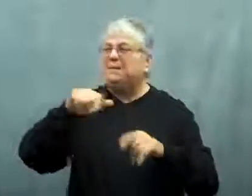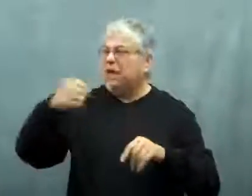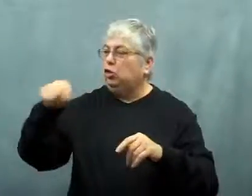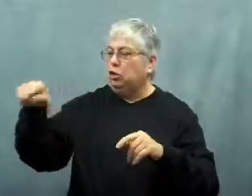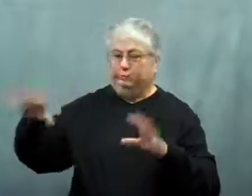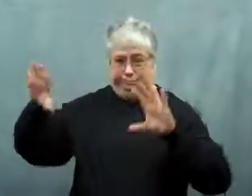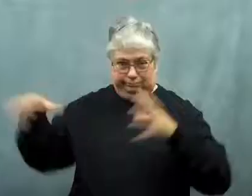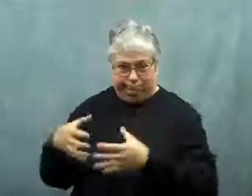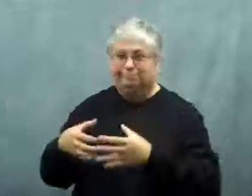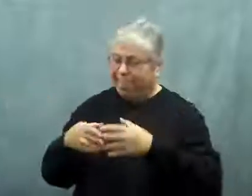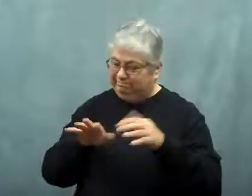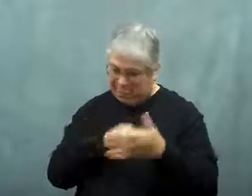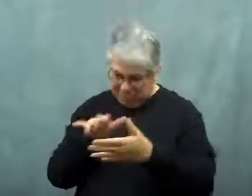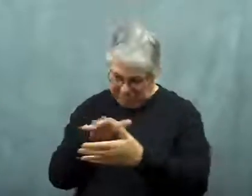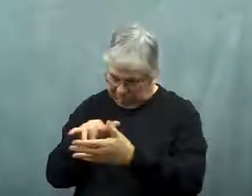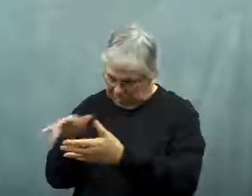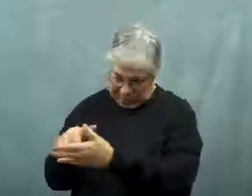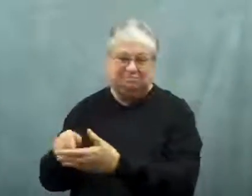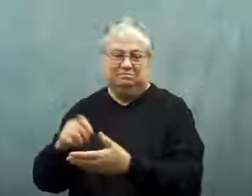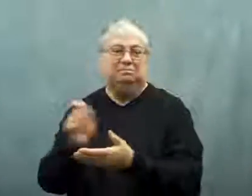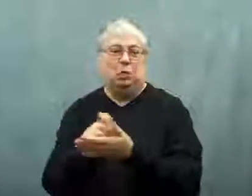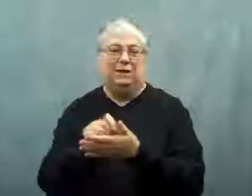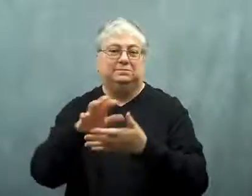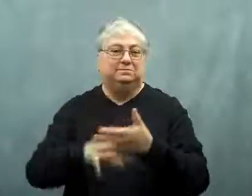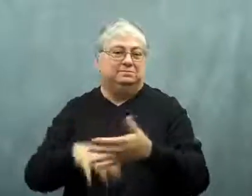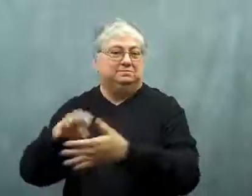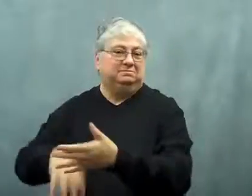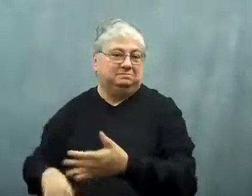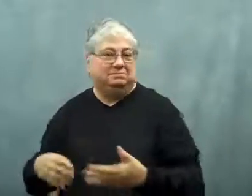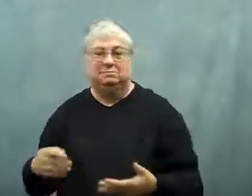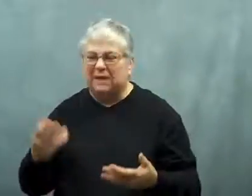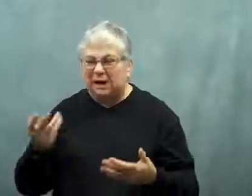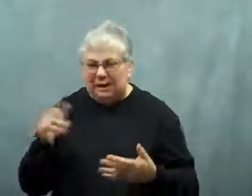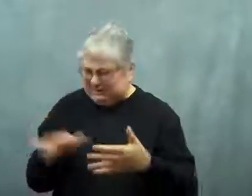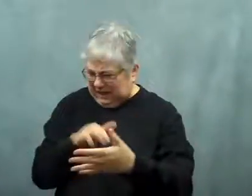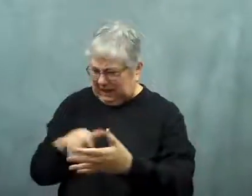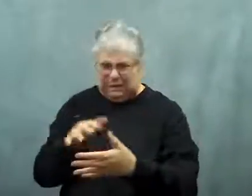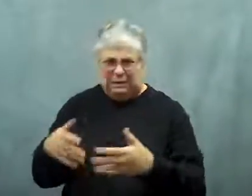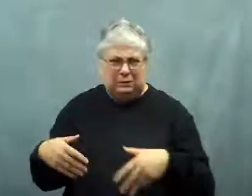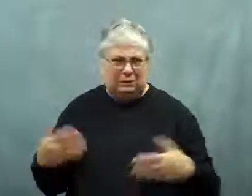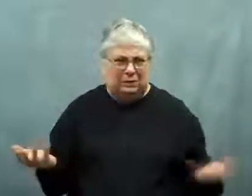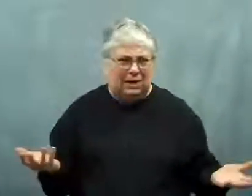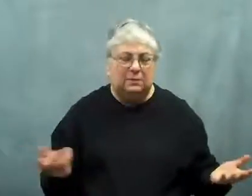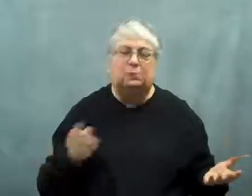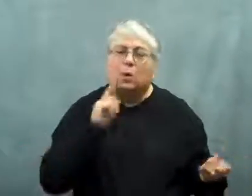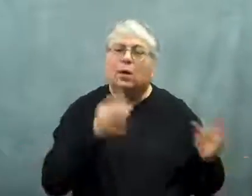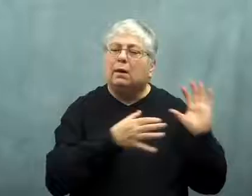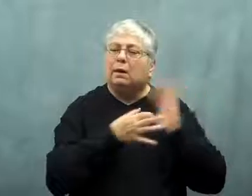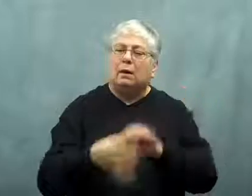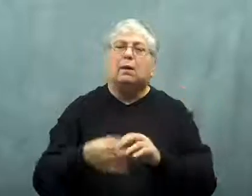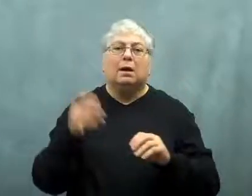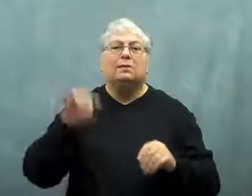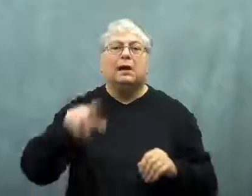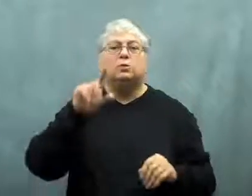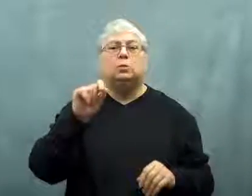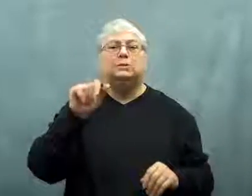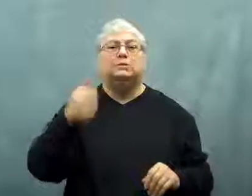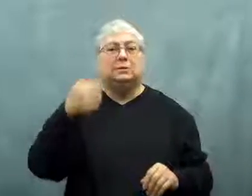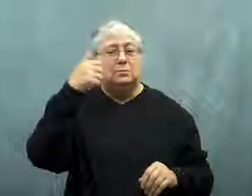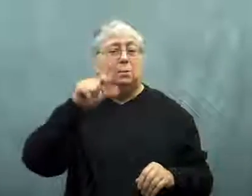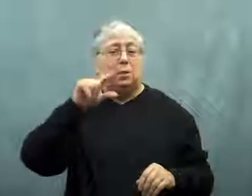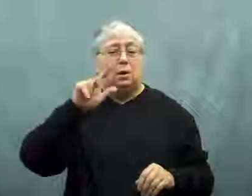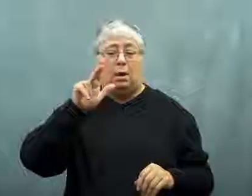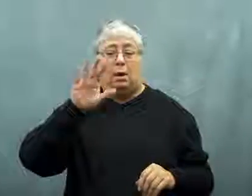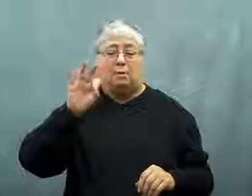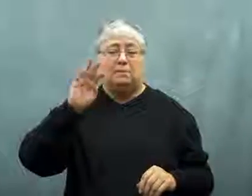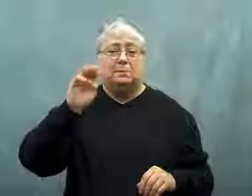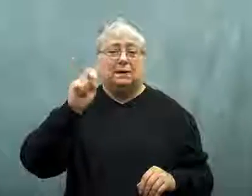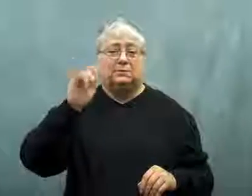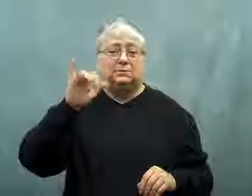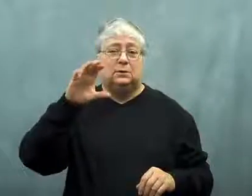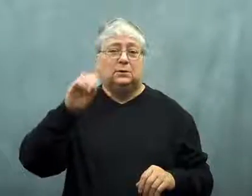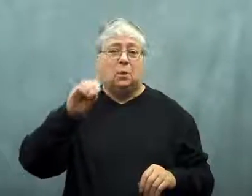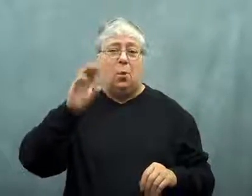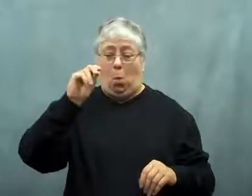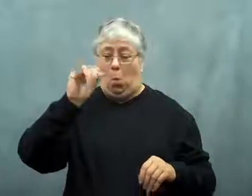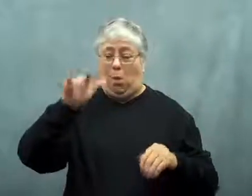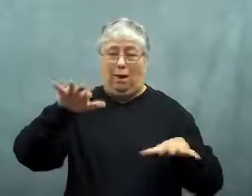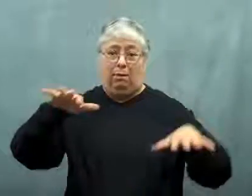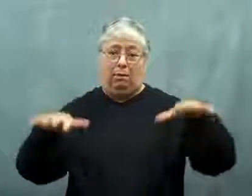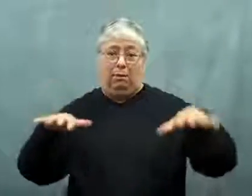He and his colleagues conducted the research and wrote the article.